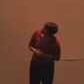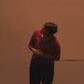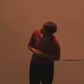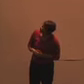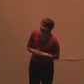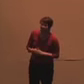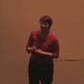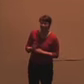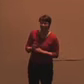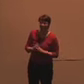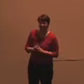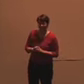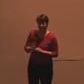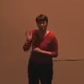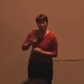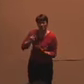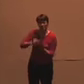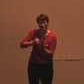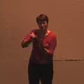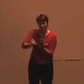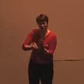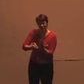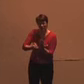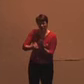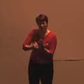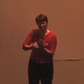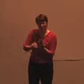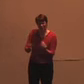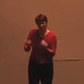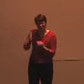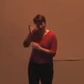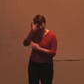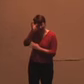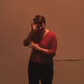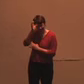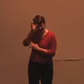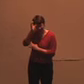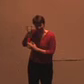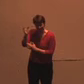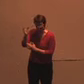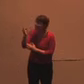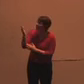was a really, really conceptual thing, but I got an opportunity to realize